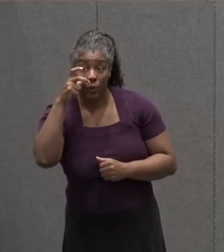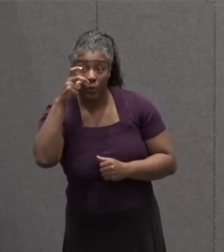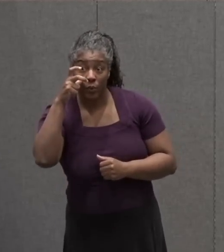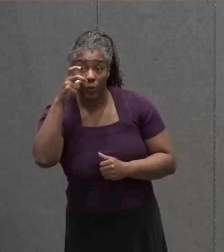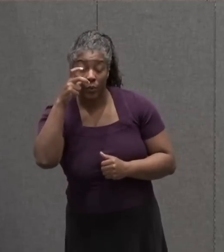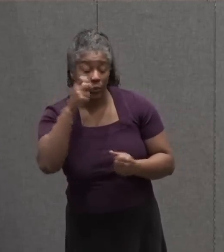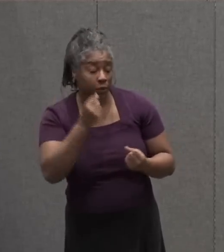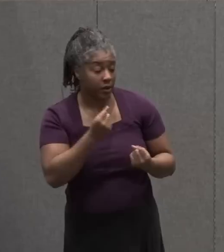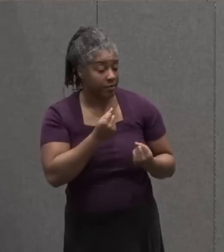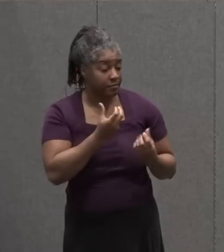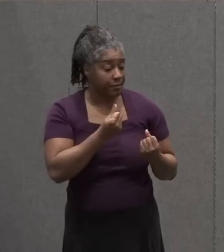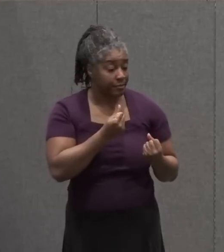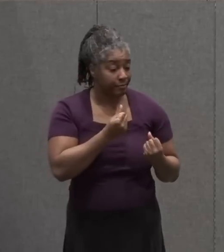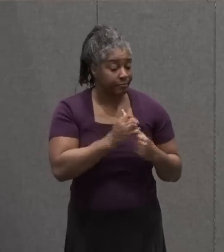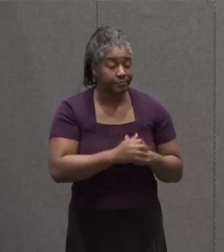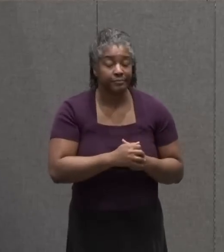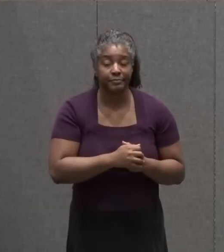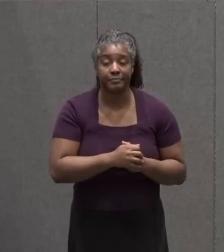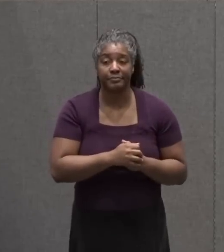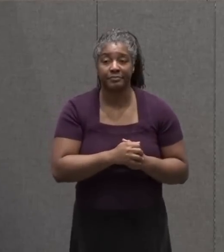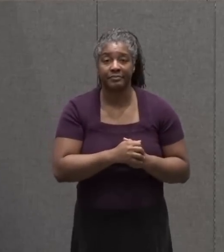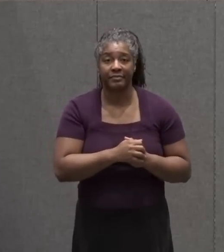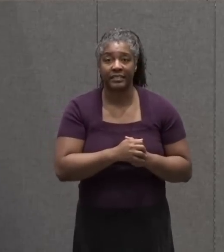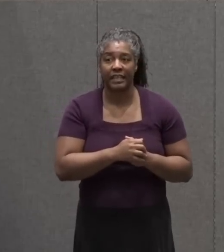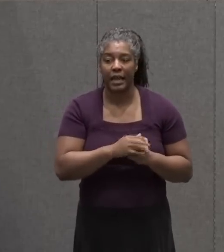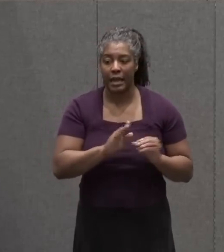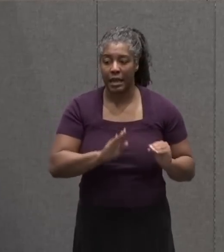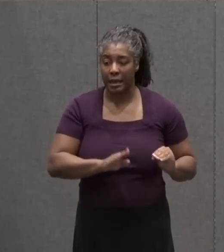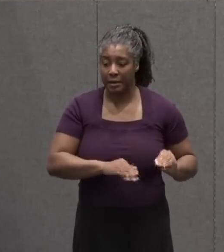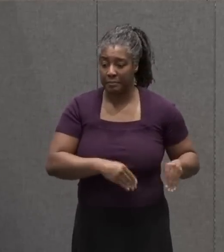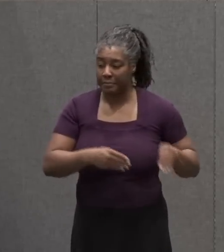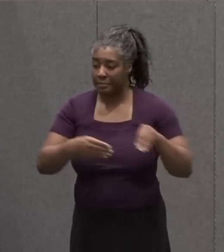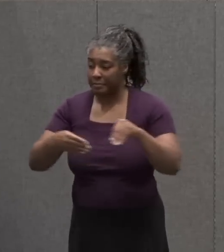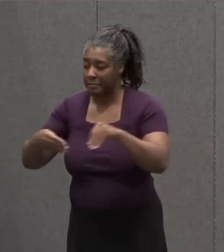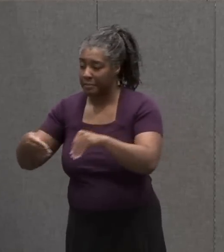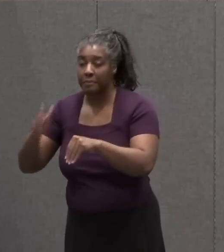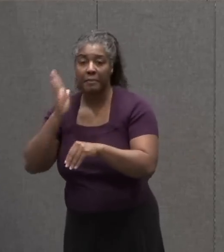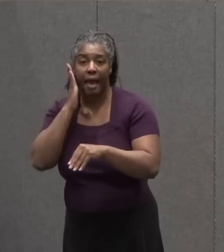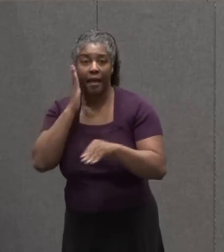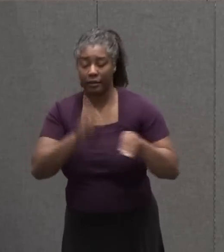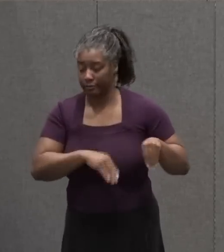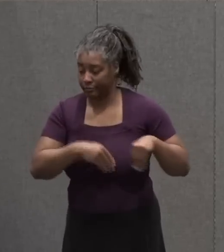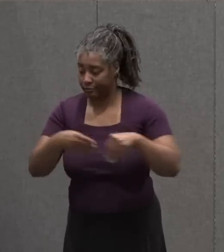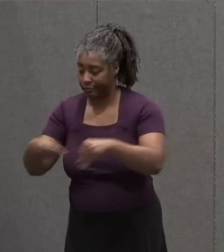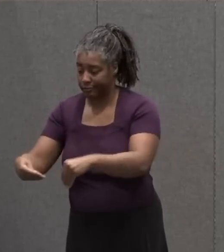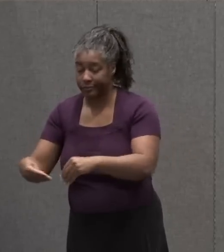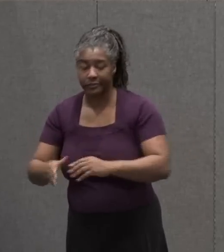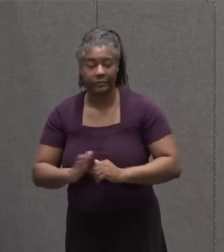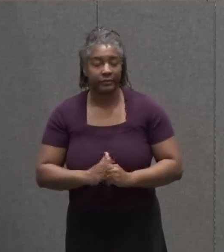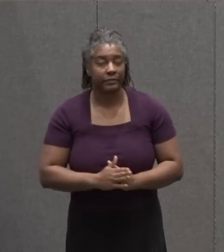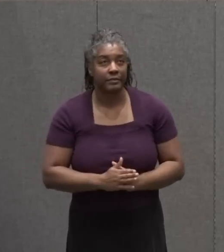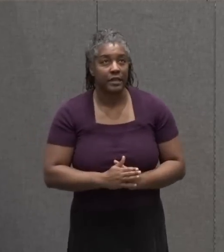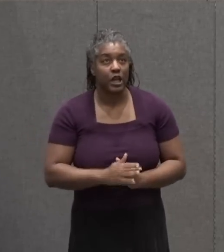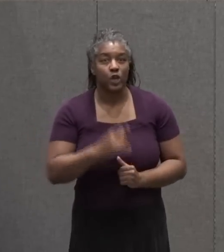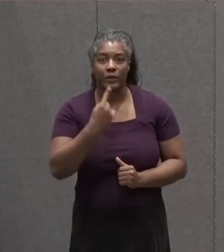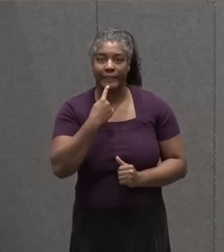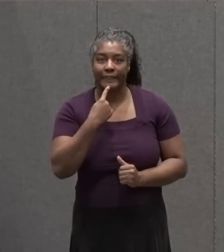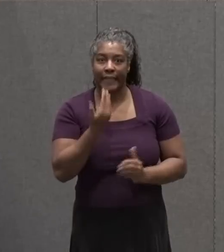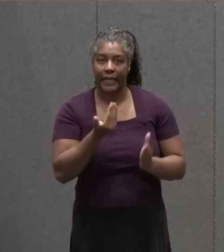make your bed, make your bed. So I'm going to say that over and over in my head, make your bed,